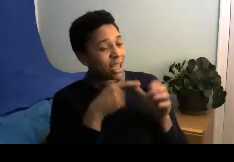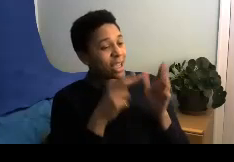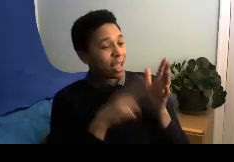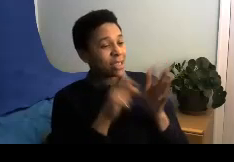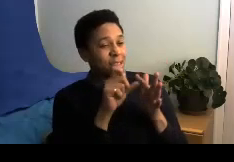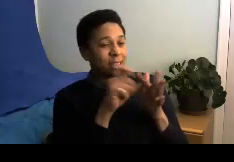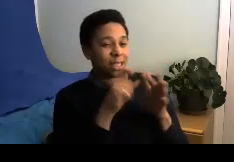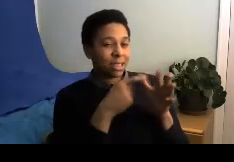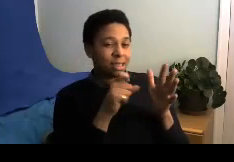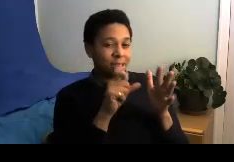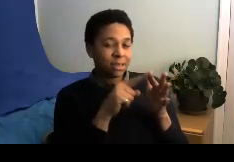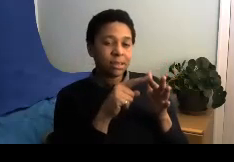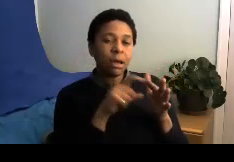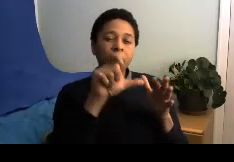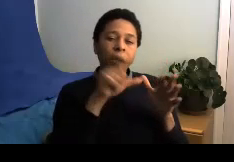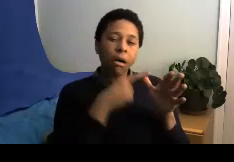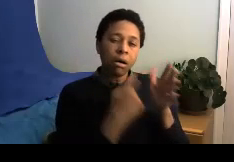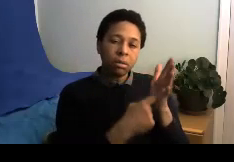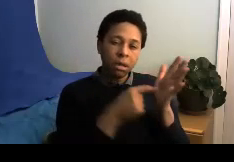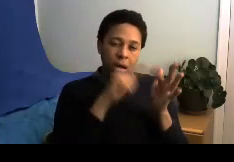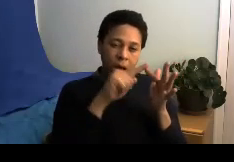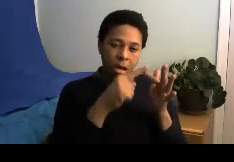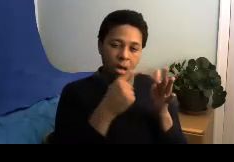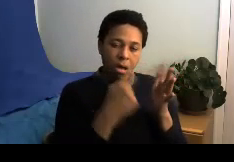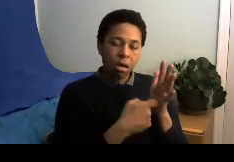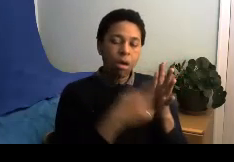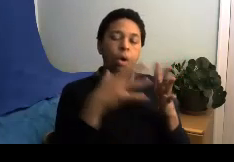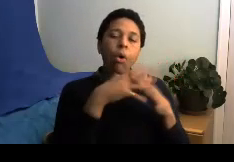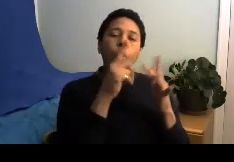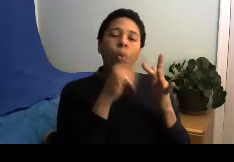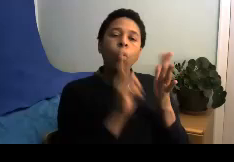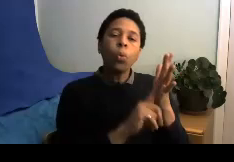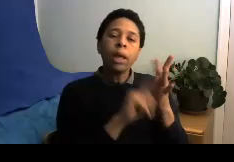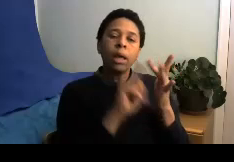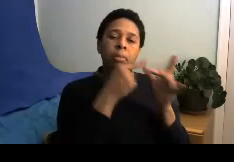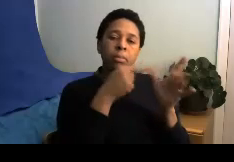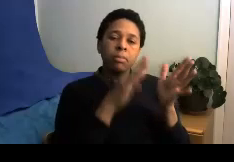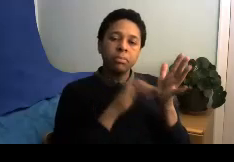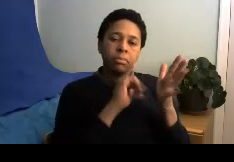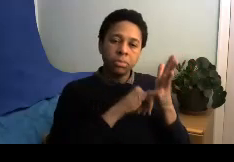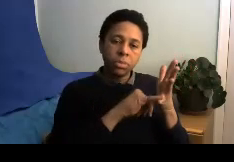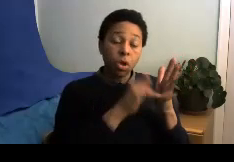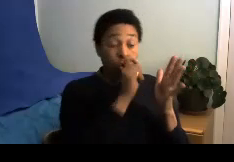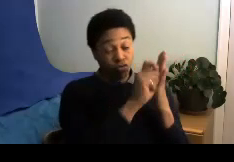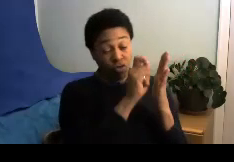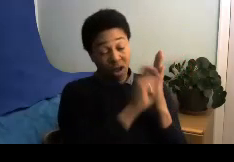Right, exactly that. That music can really sort of affect the